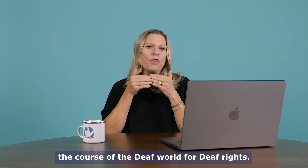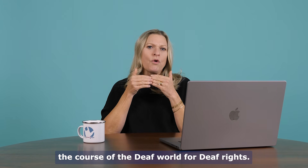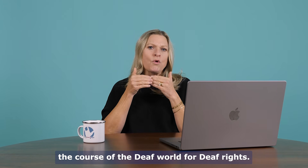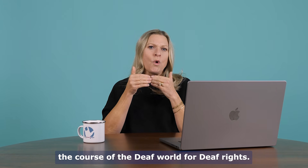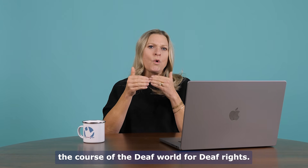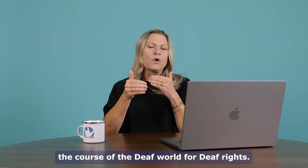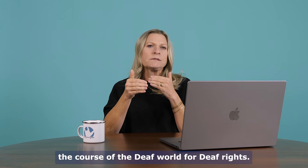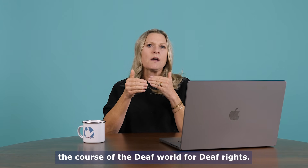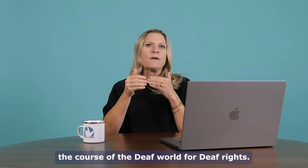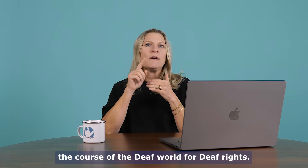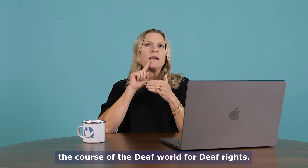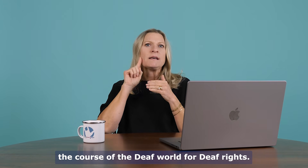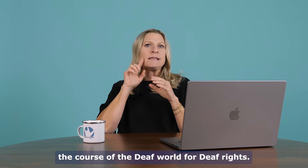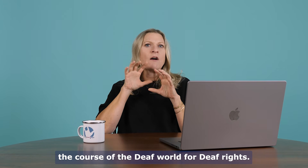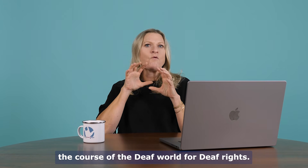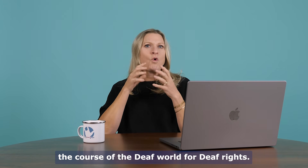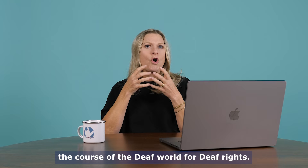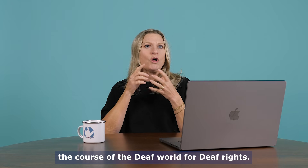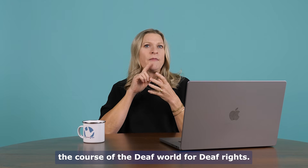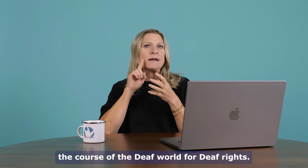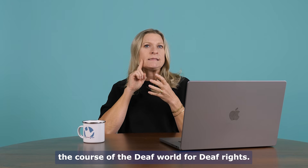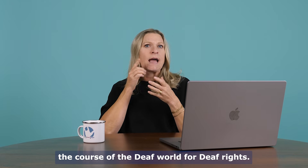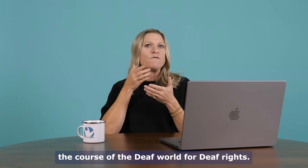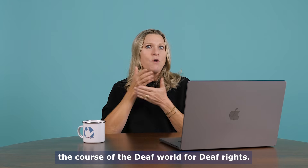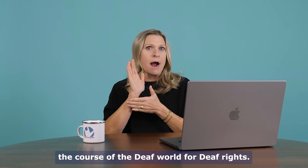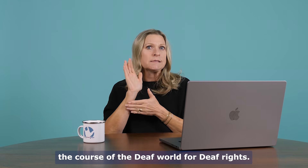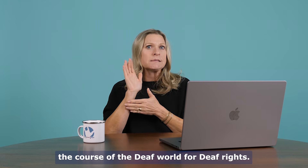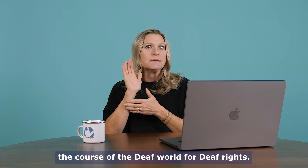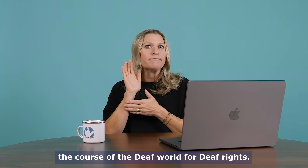the course of the Deaf world for Deaf rights.